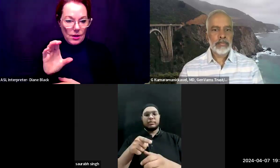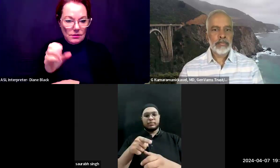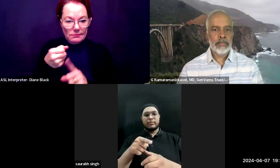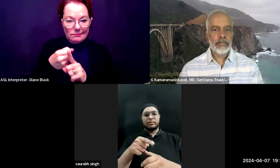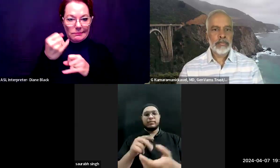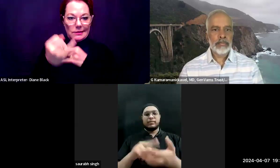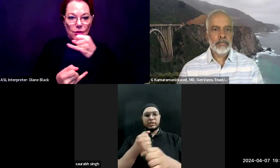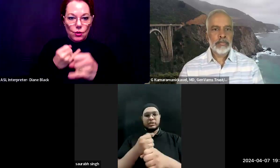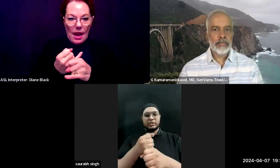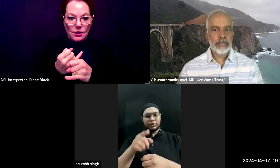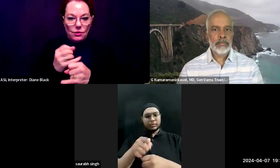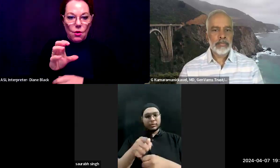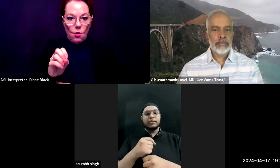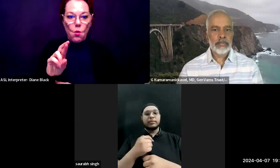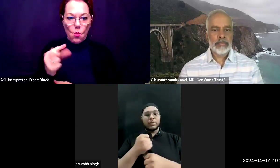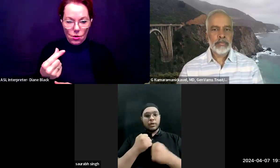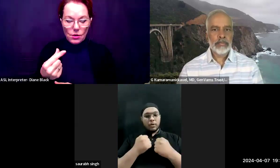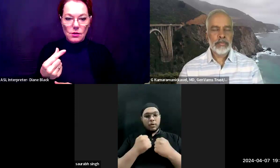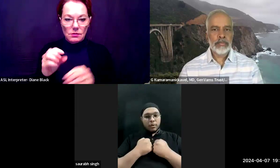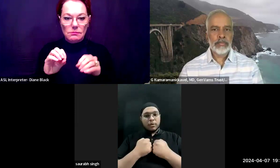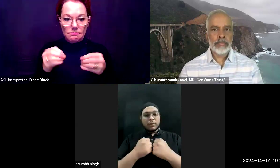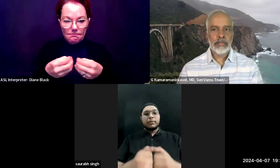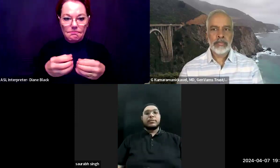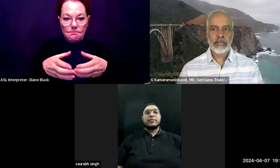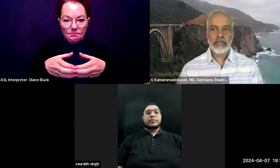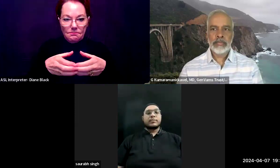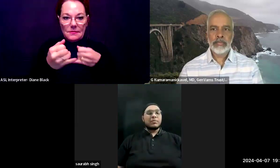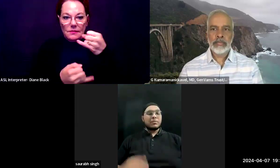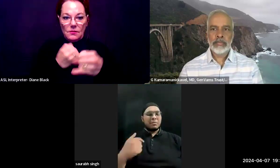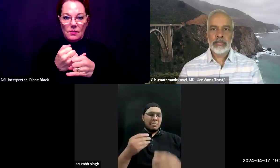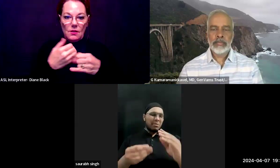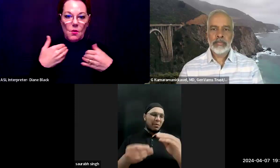and there are more than 2,000 members